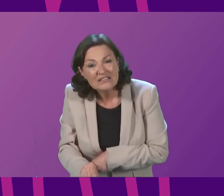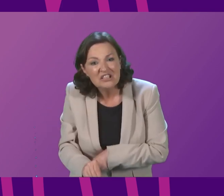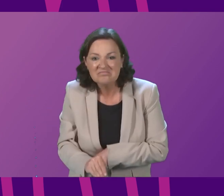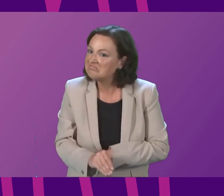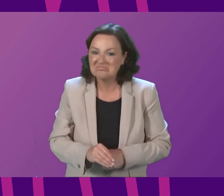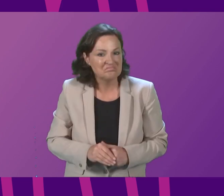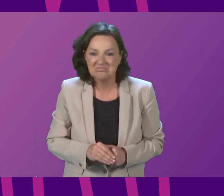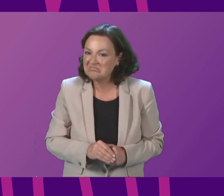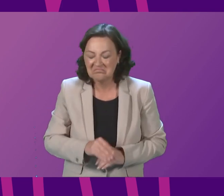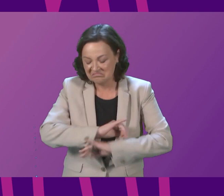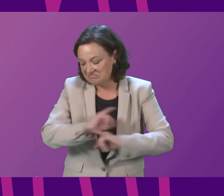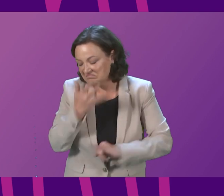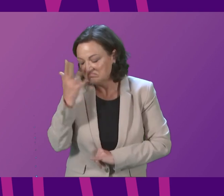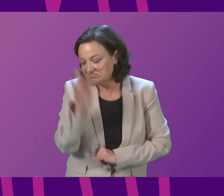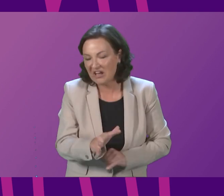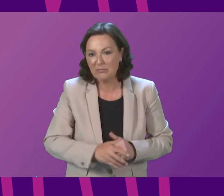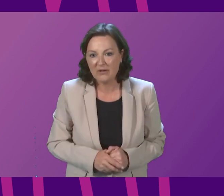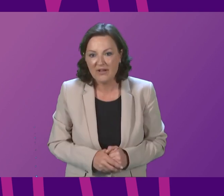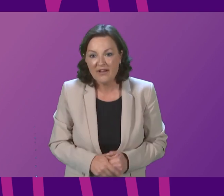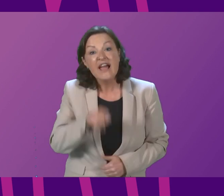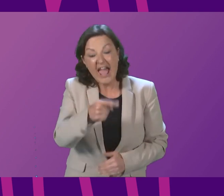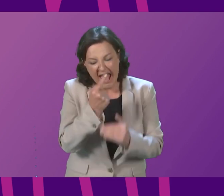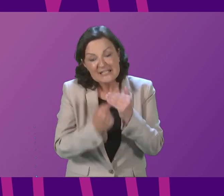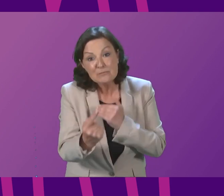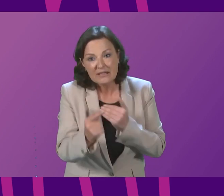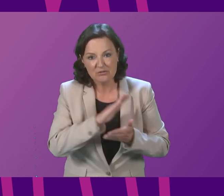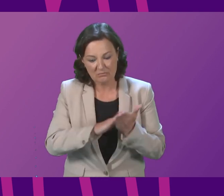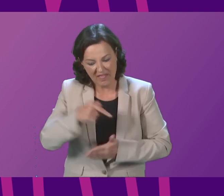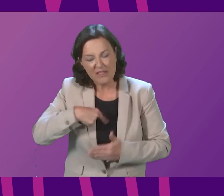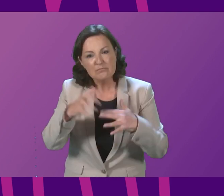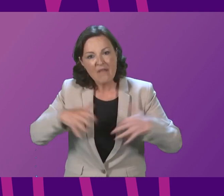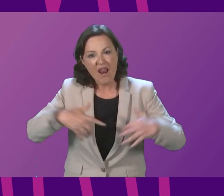It would give this Parliament additional powers to navigate those challenges and meet the